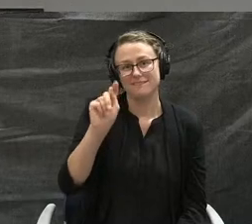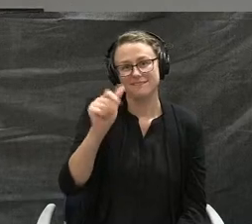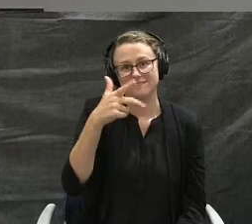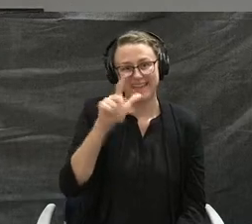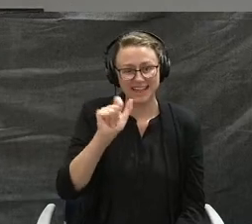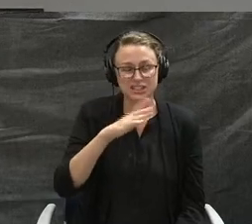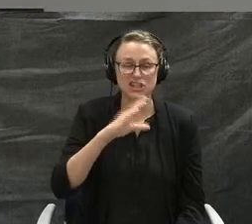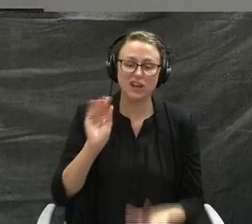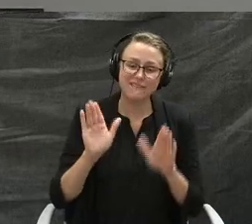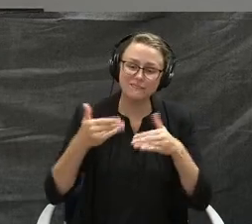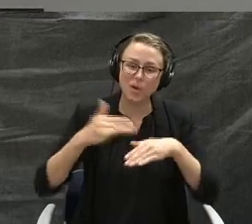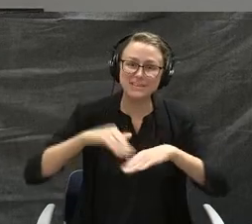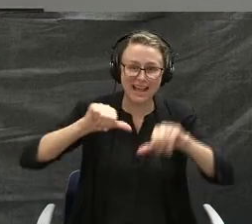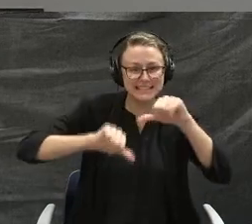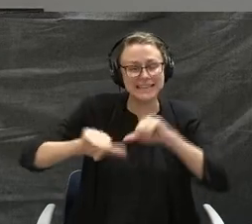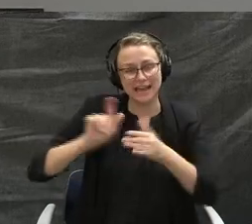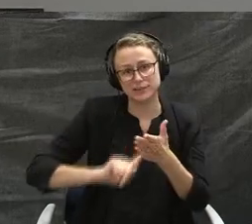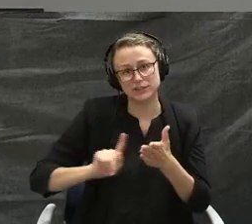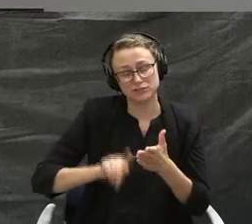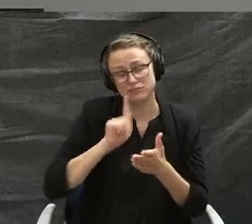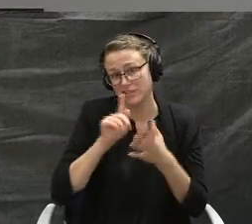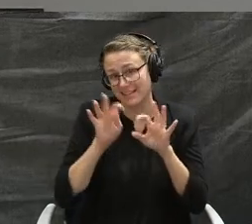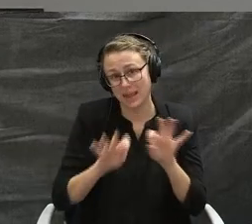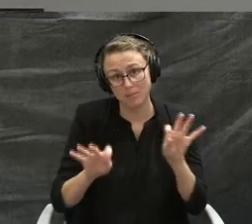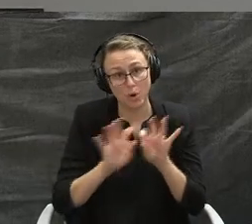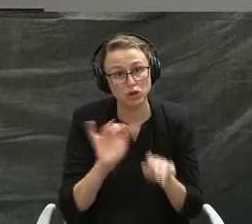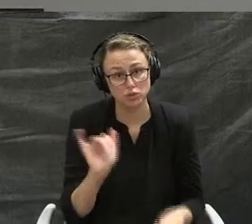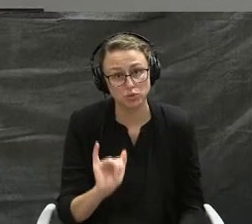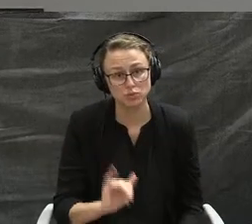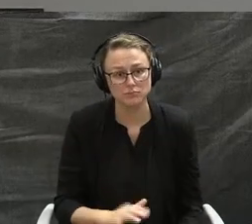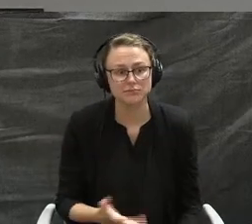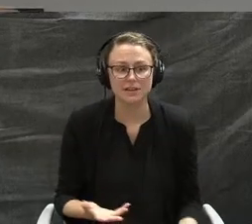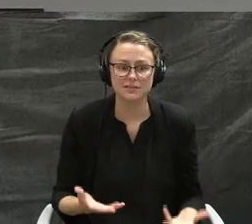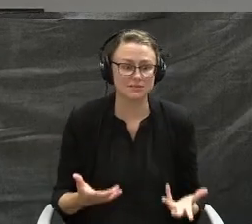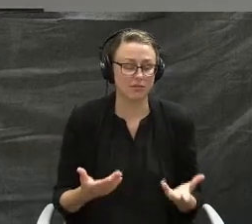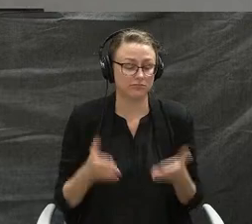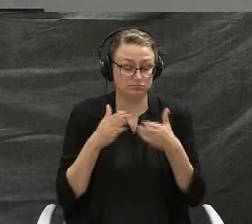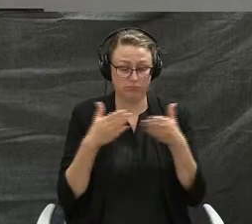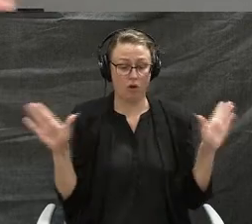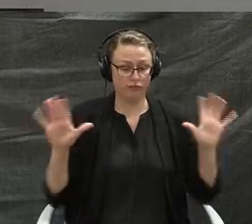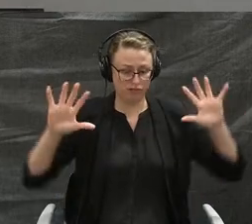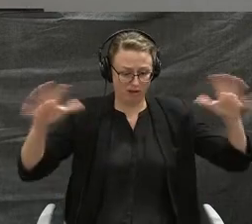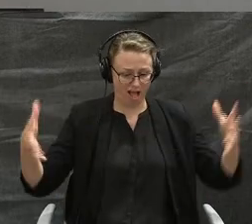because those things were pretty important as well. So when we look at this again, it's got all